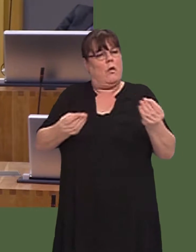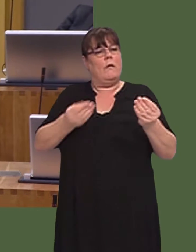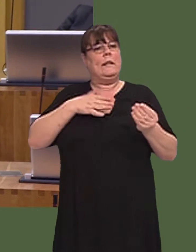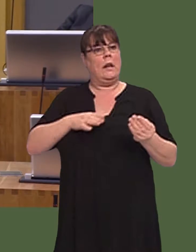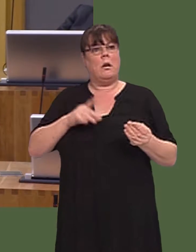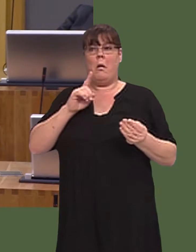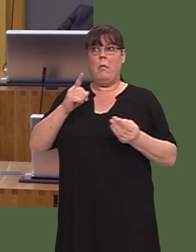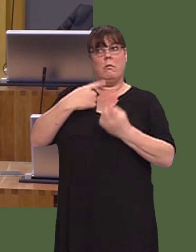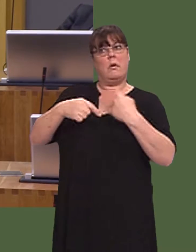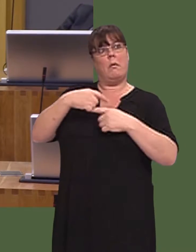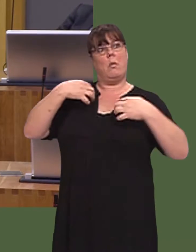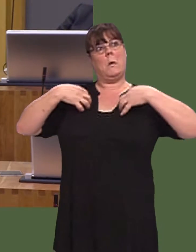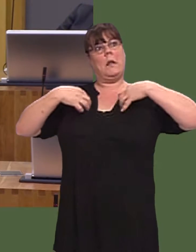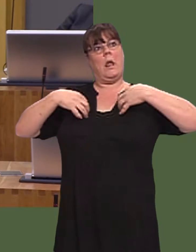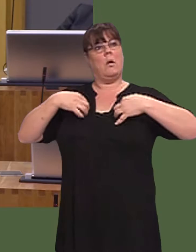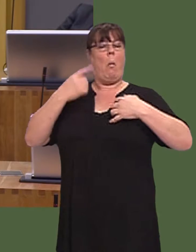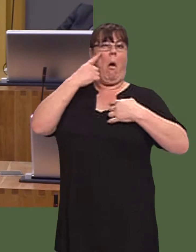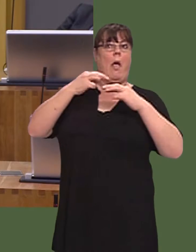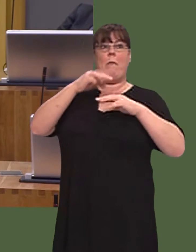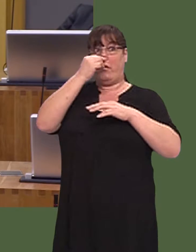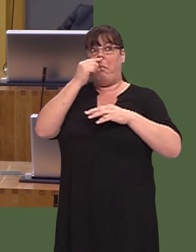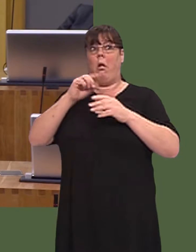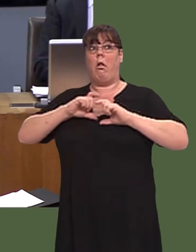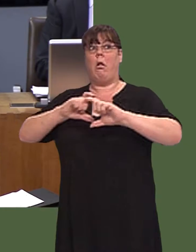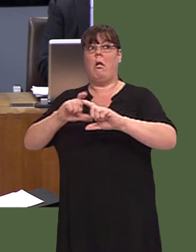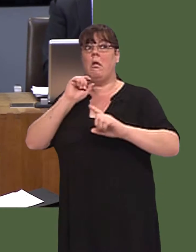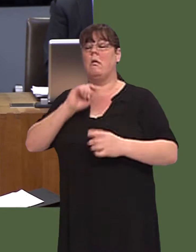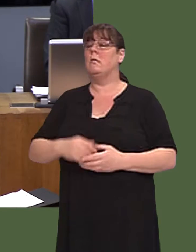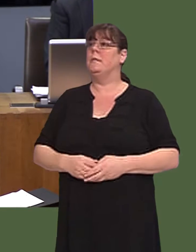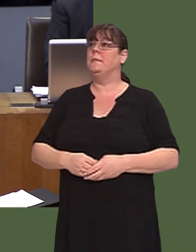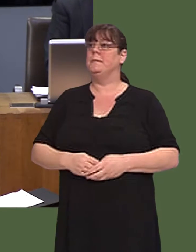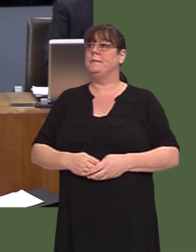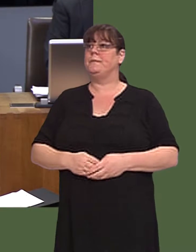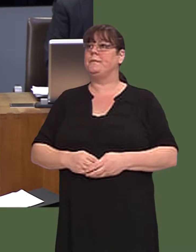it is something that we are keen to investigate, certainly, at this stage.